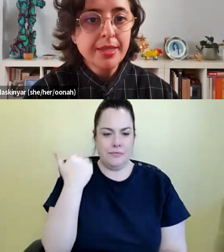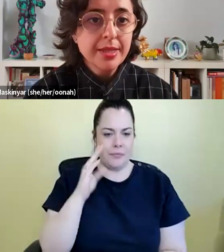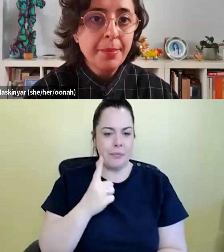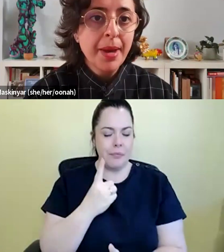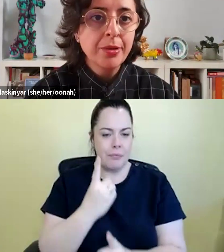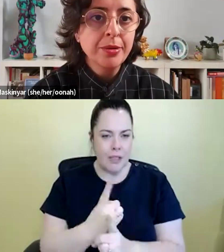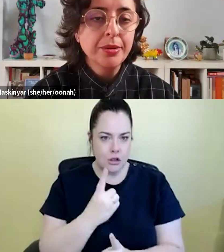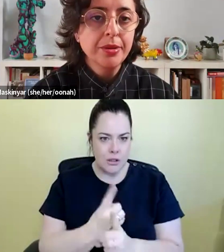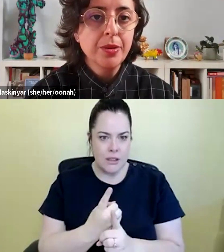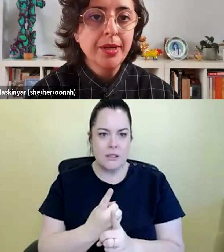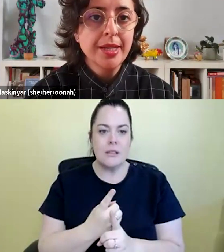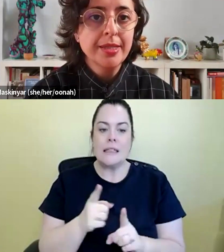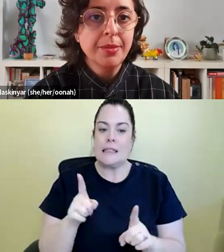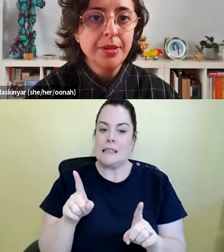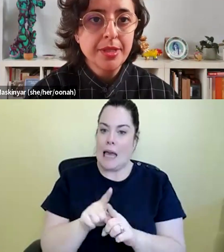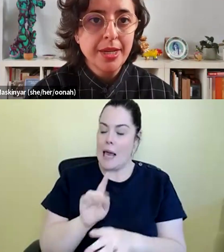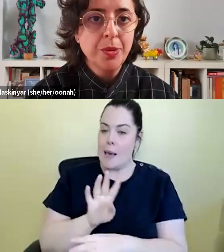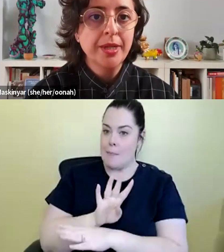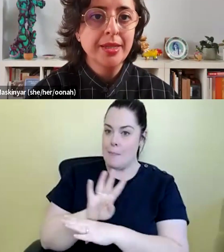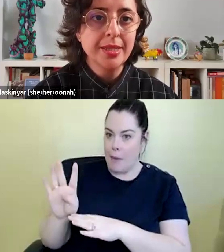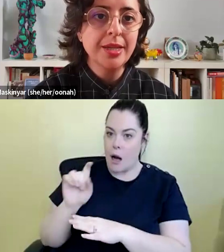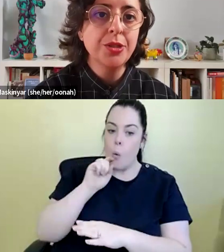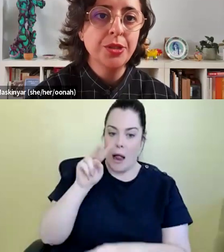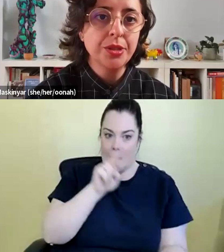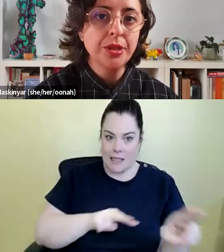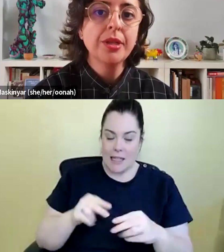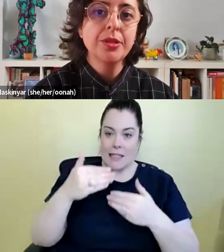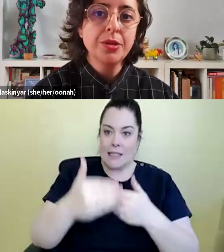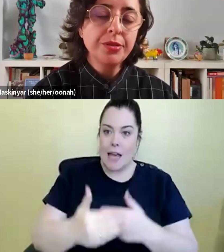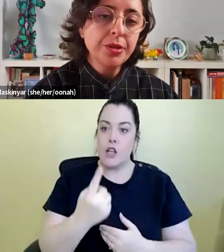it is the same panel being looked at from stage 1 to stage II. So if you are